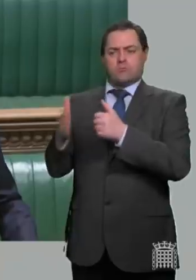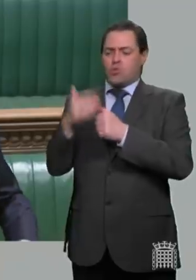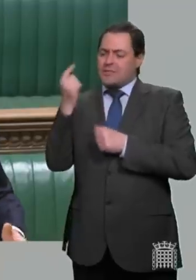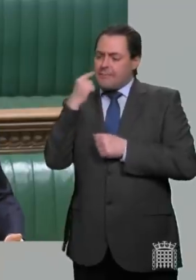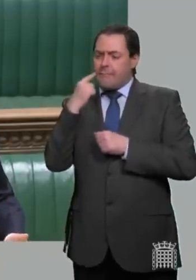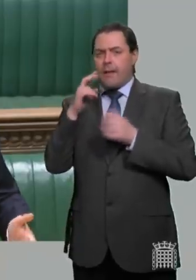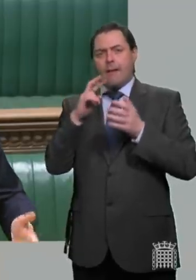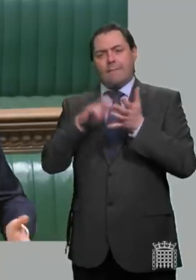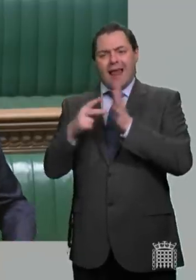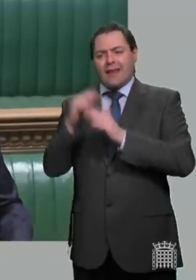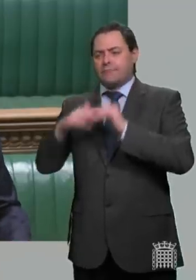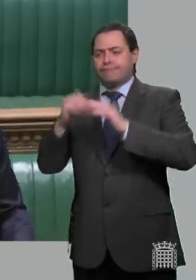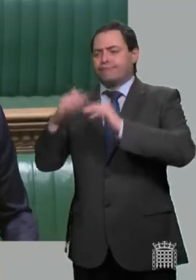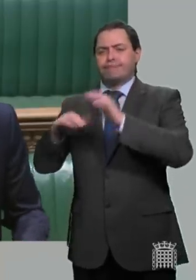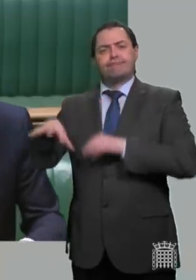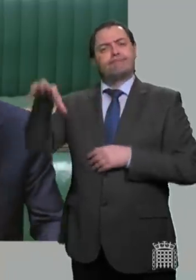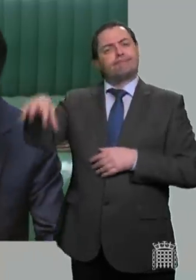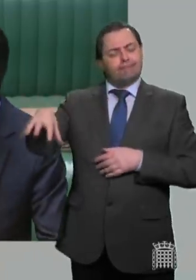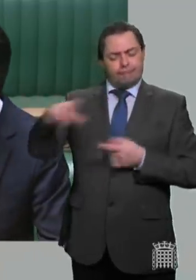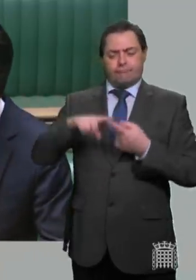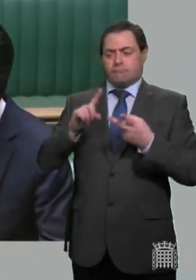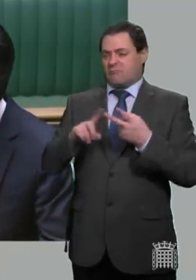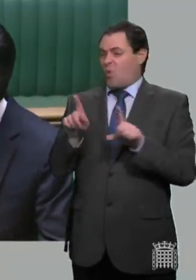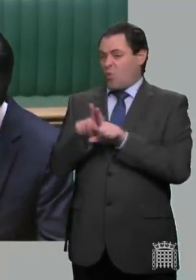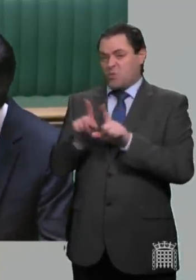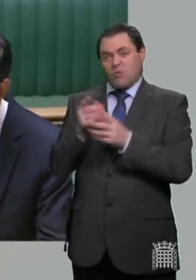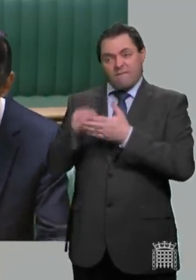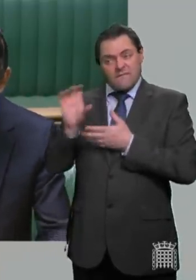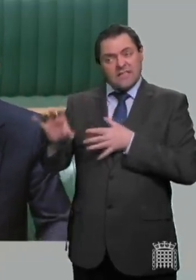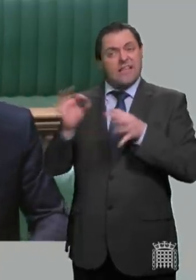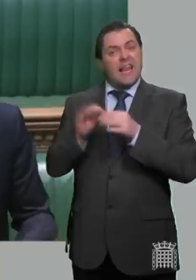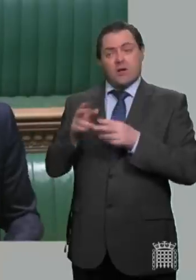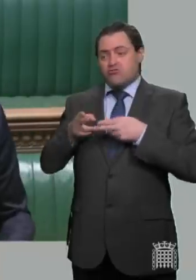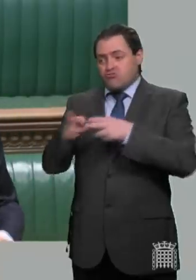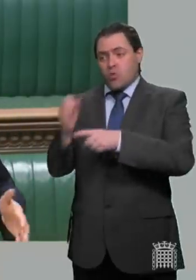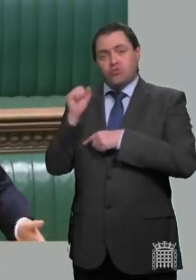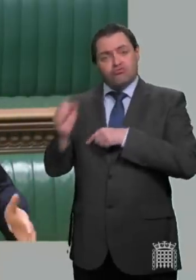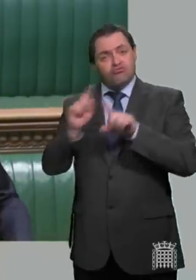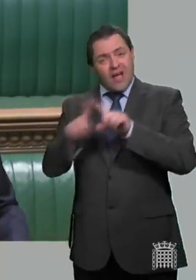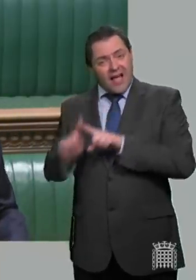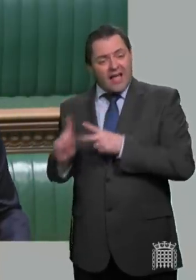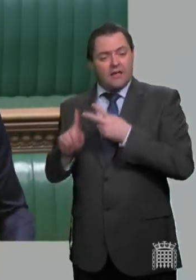allow businesses to build; infrastructure funding to improve transport links; cheaper customs with